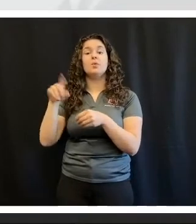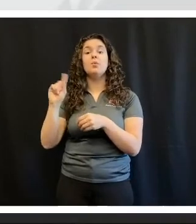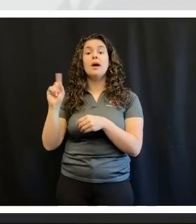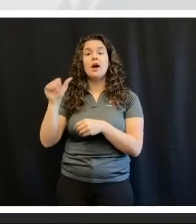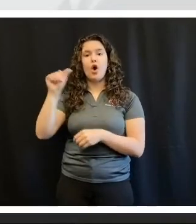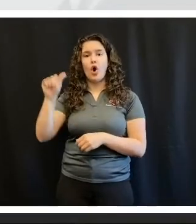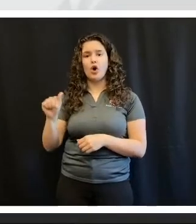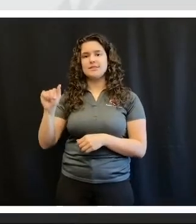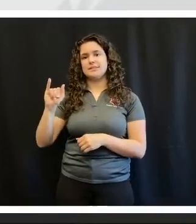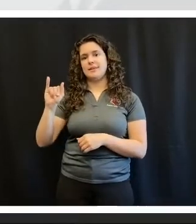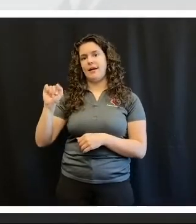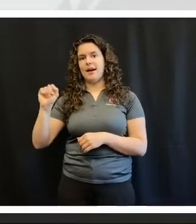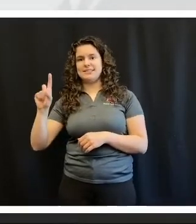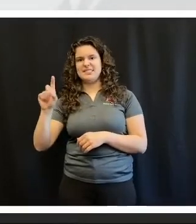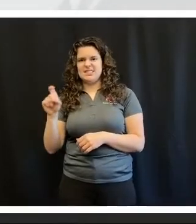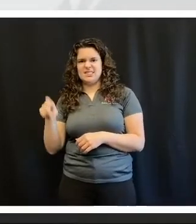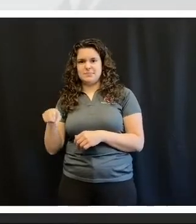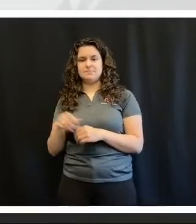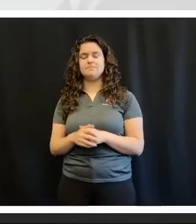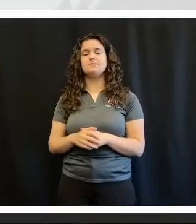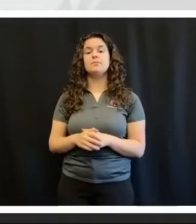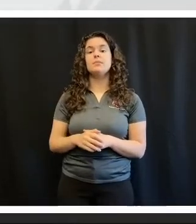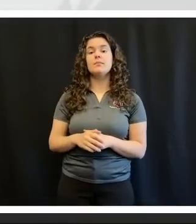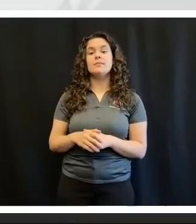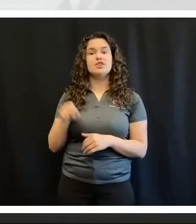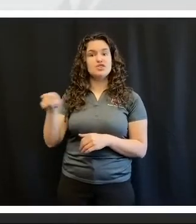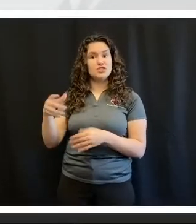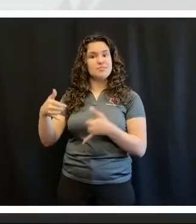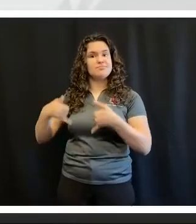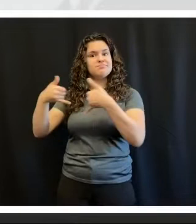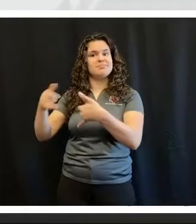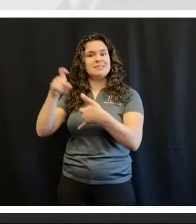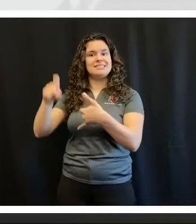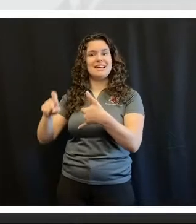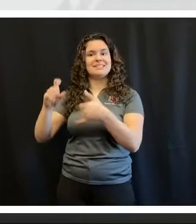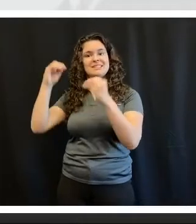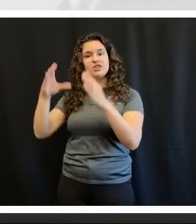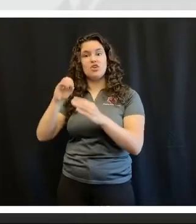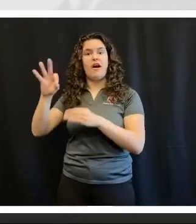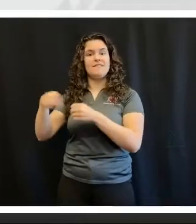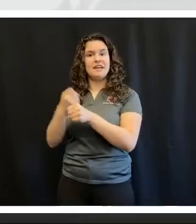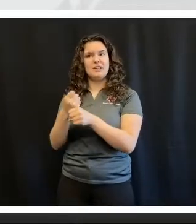One teacher, Texas Teacher of the Year two years ago. Absolutely one of the best types of teachers